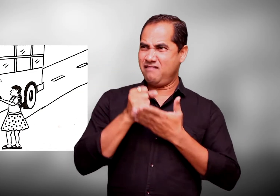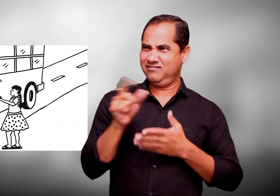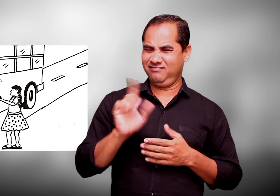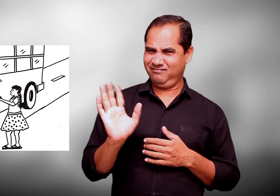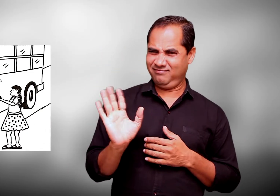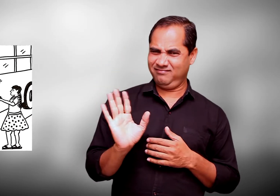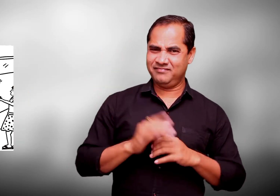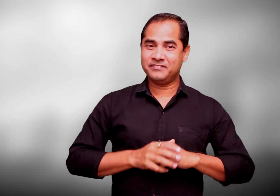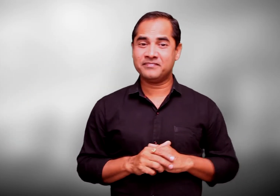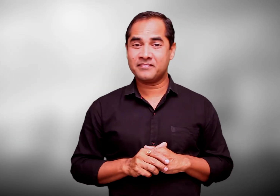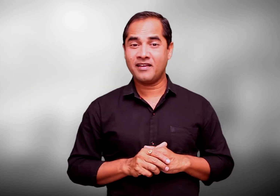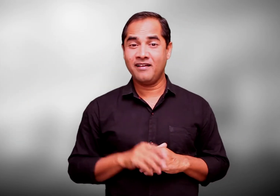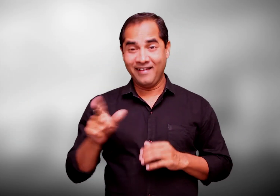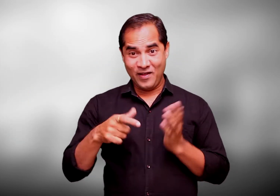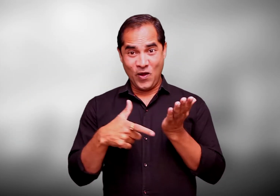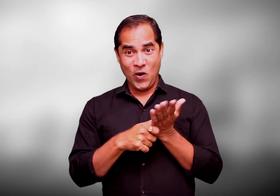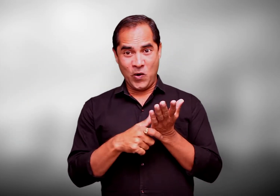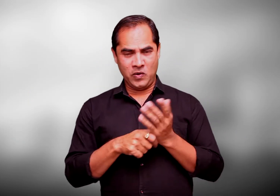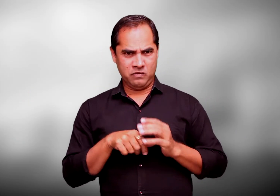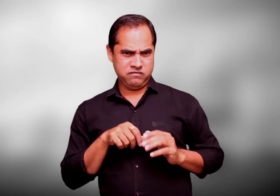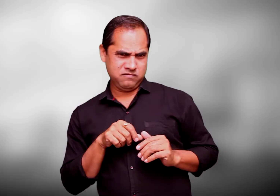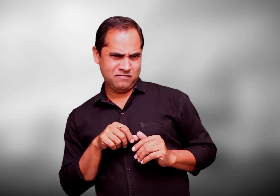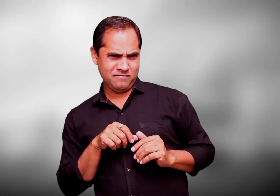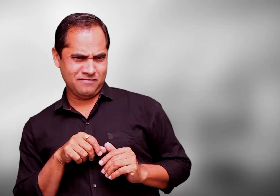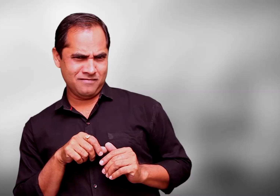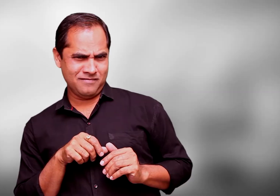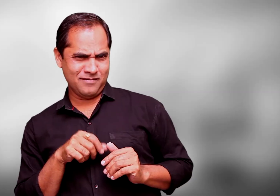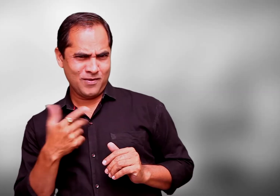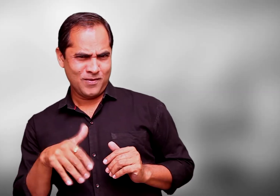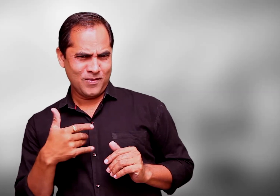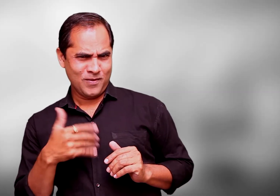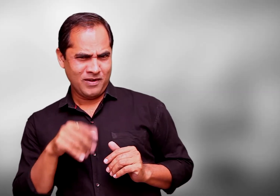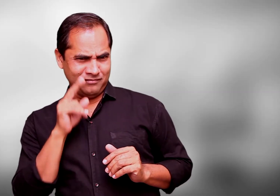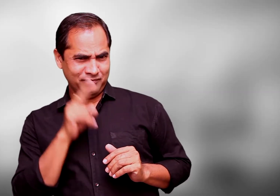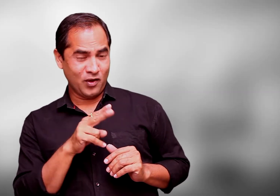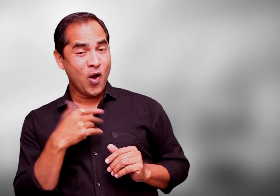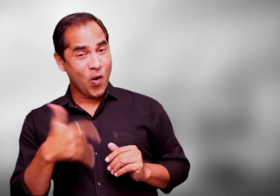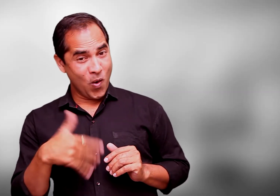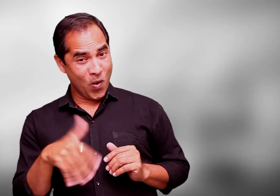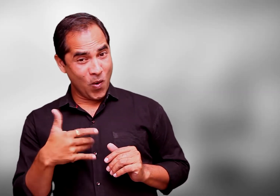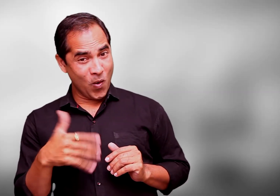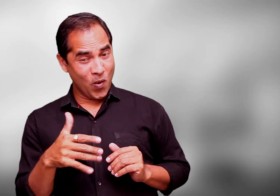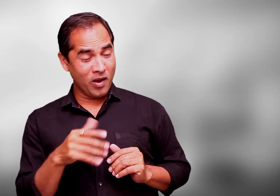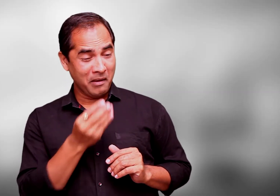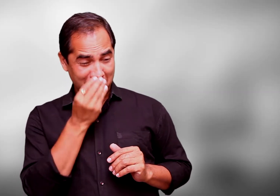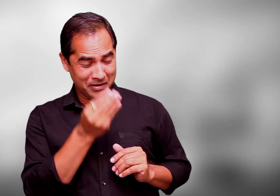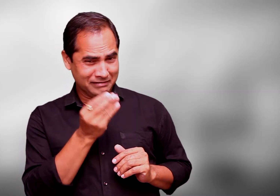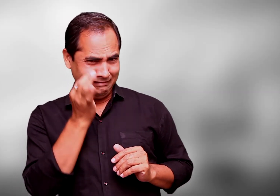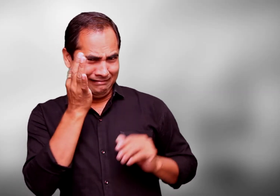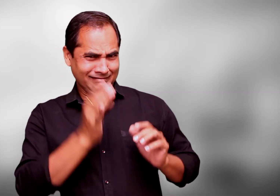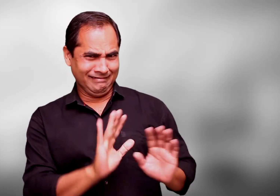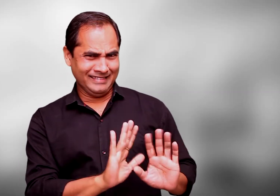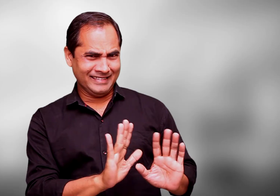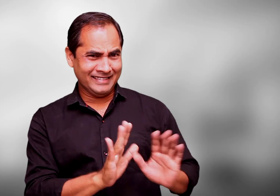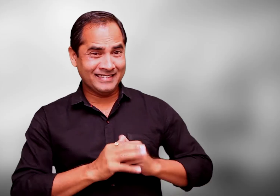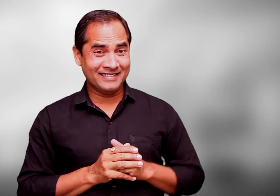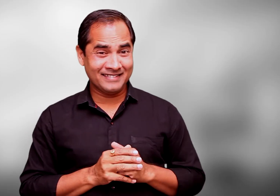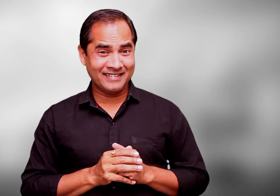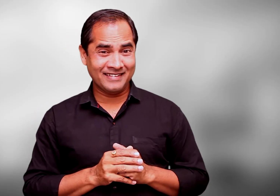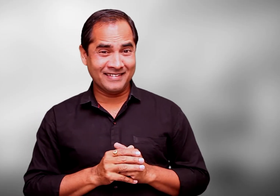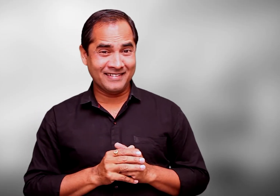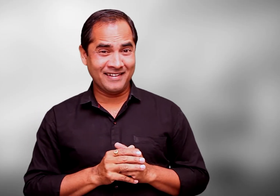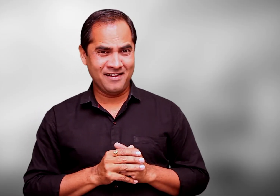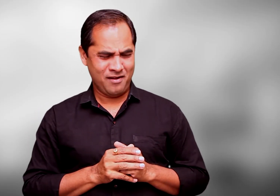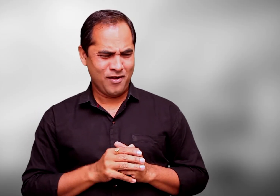you don't have to help me'. The conductor was a jolly sort of a fellow - 'Oh please,